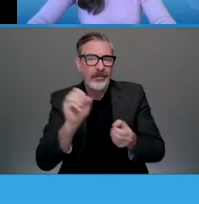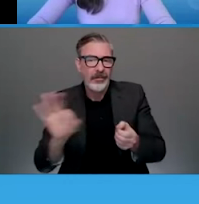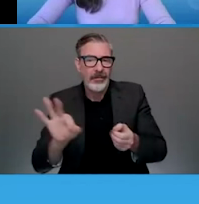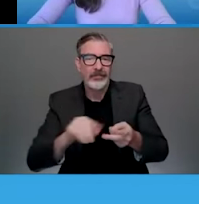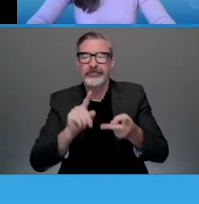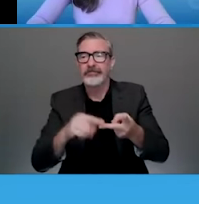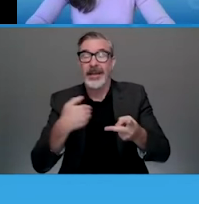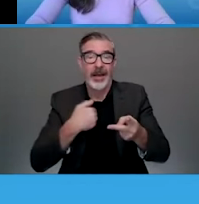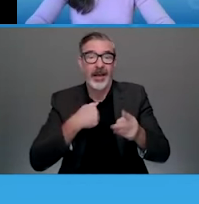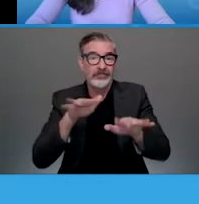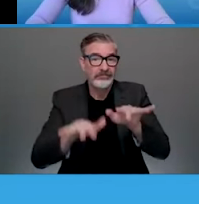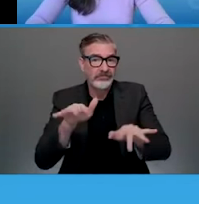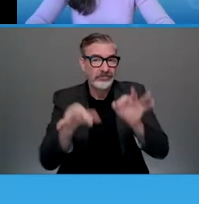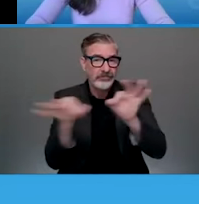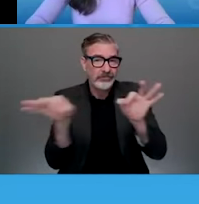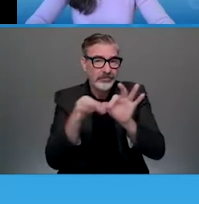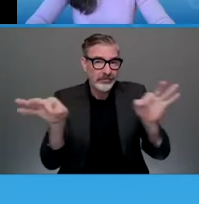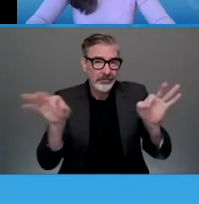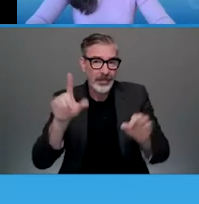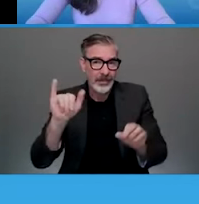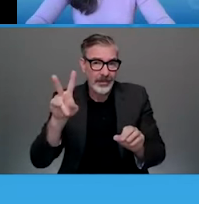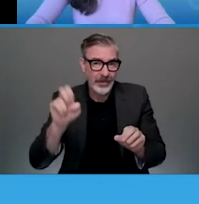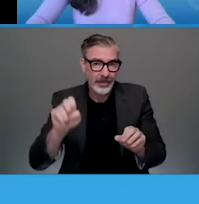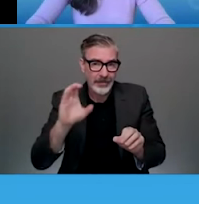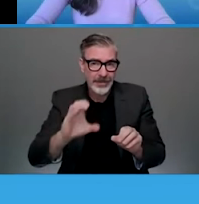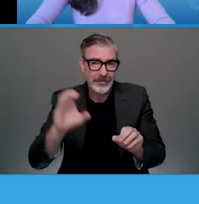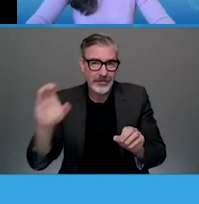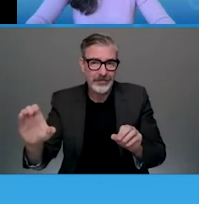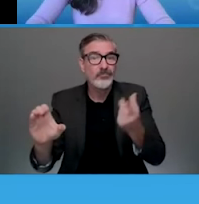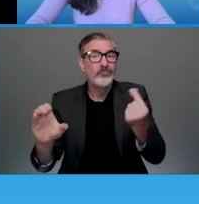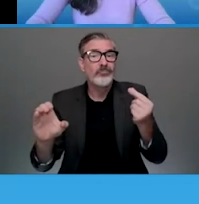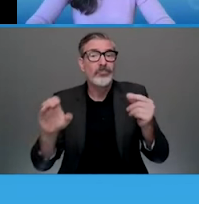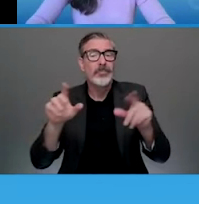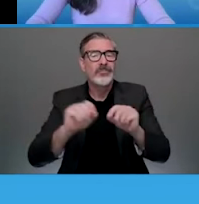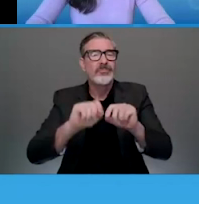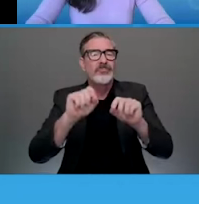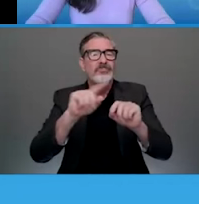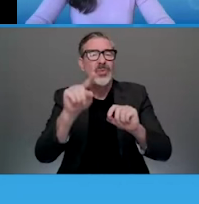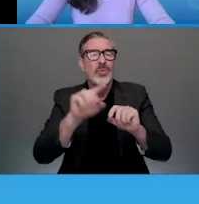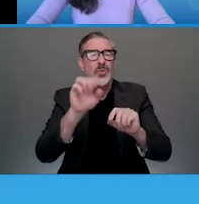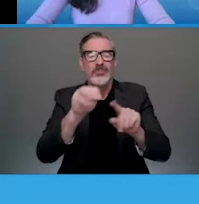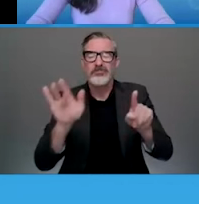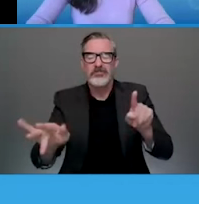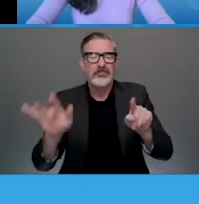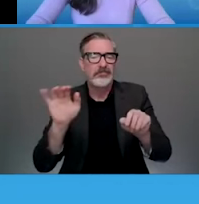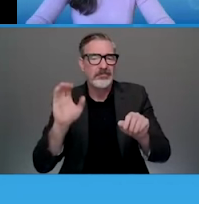You can access this feature by clicking on the CC button. Please submit your questions via the Q&A button